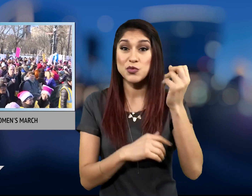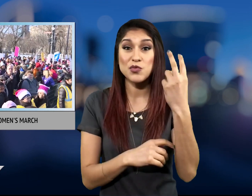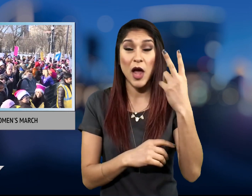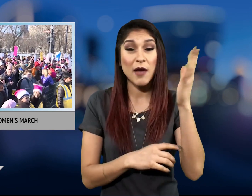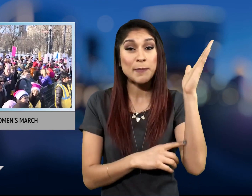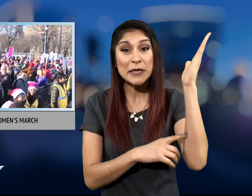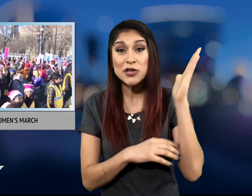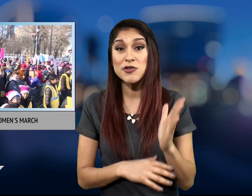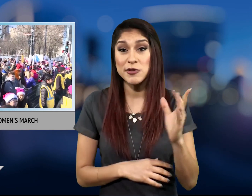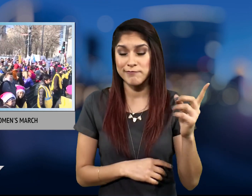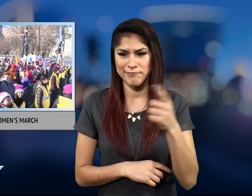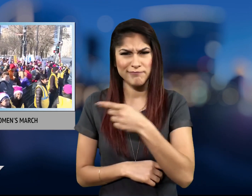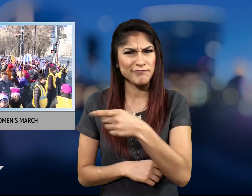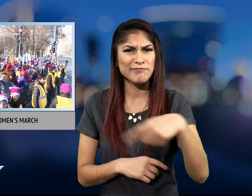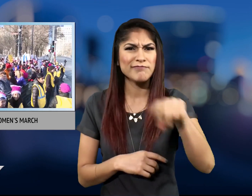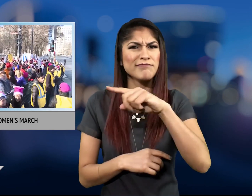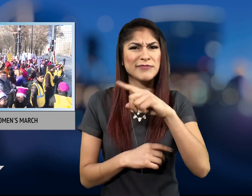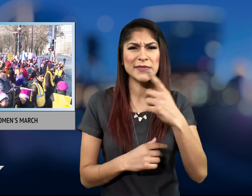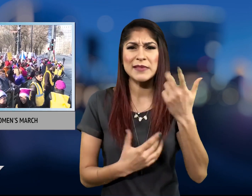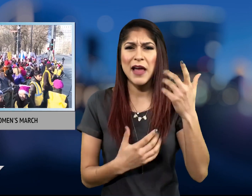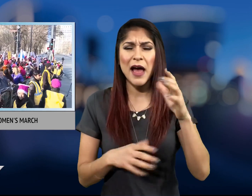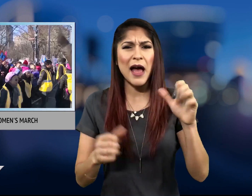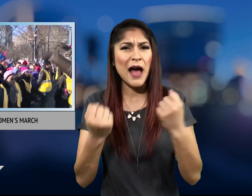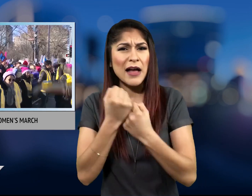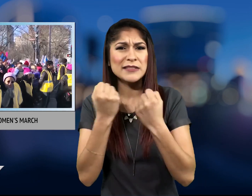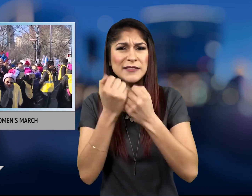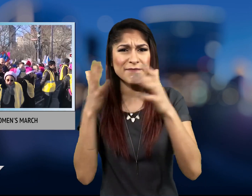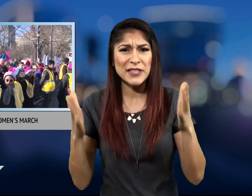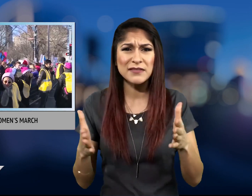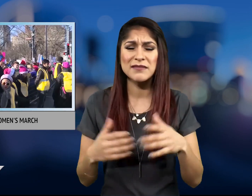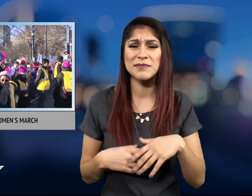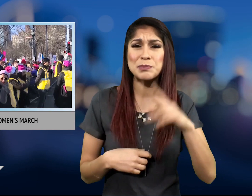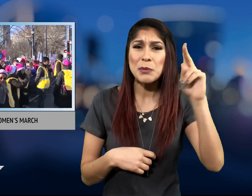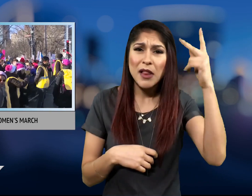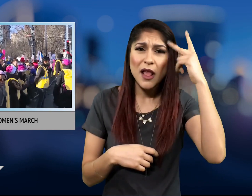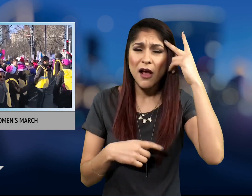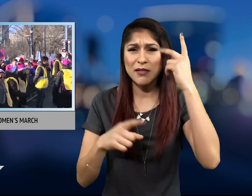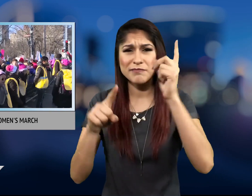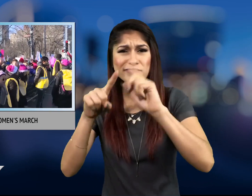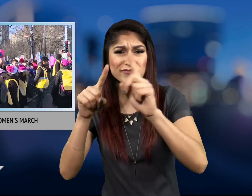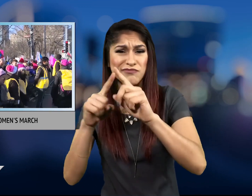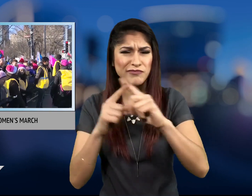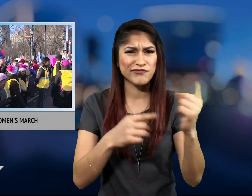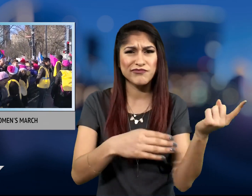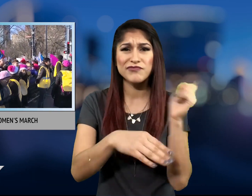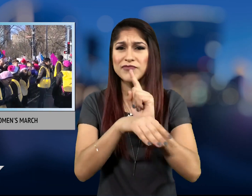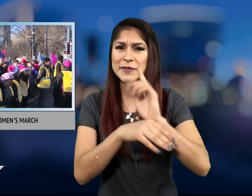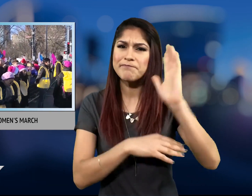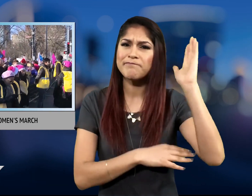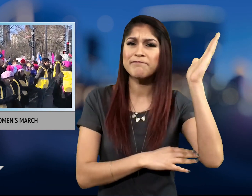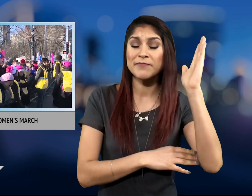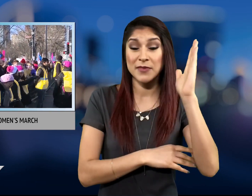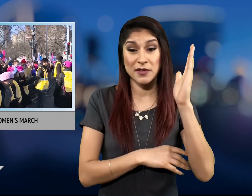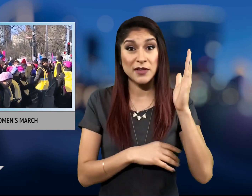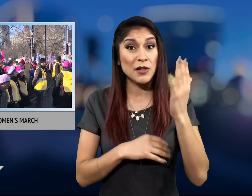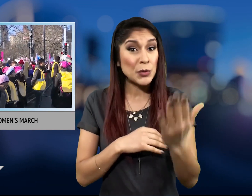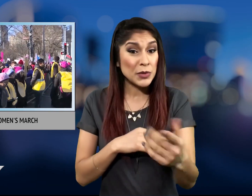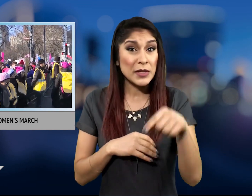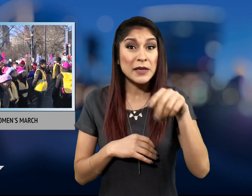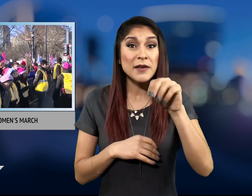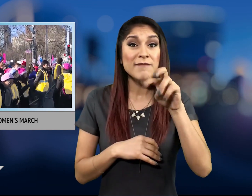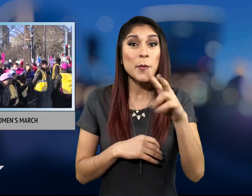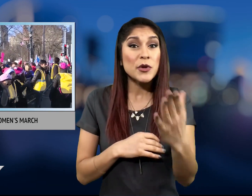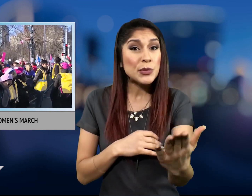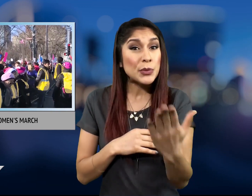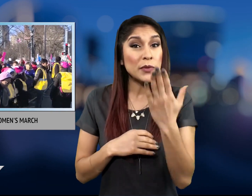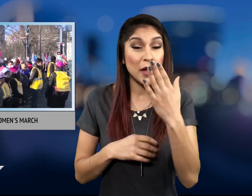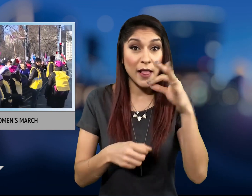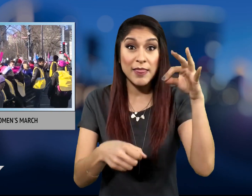More than a dozen speakers, from activists to politicians, will address the crowd that's